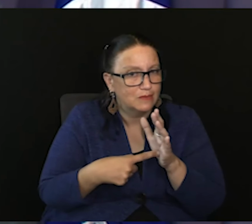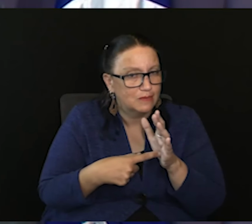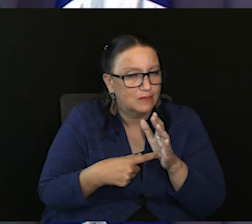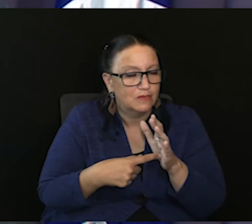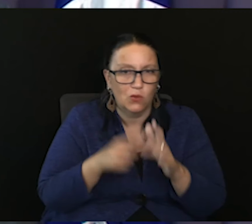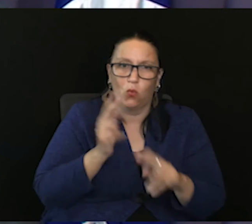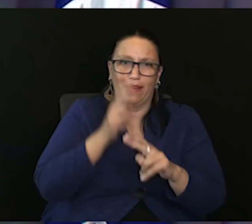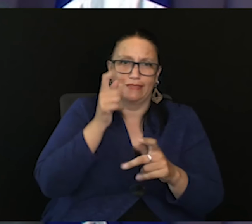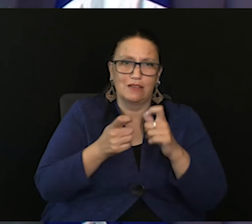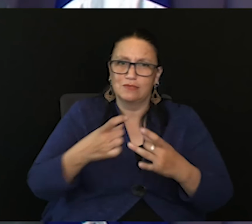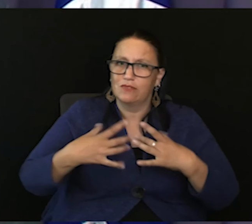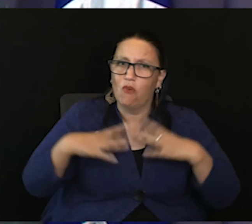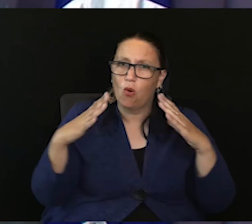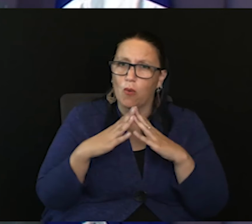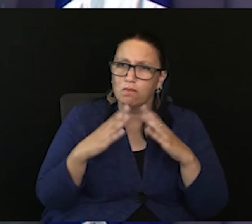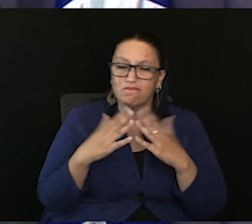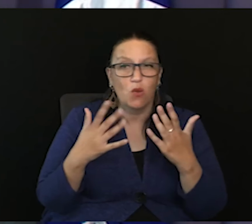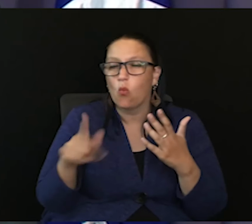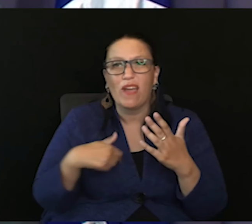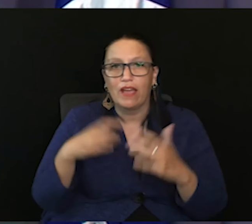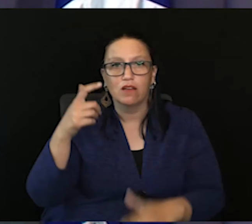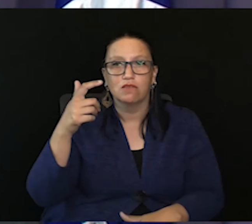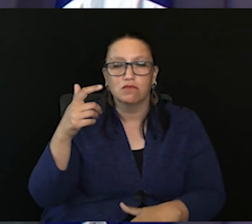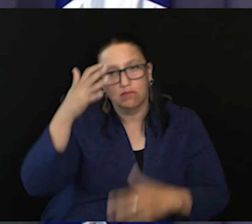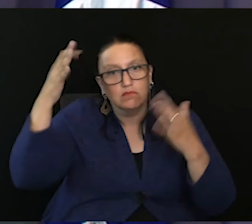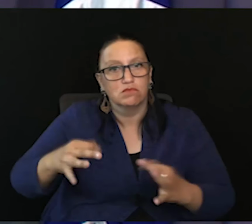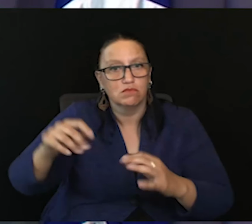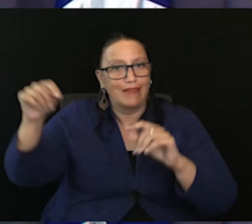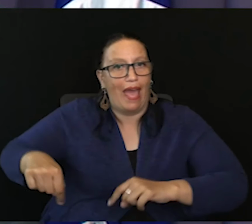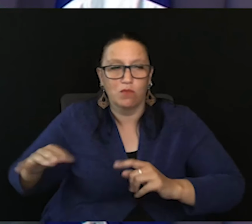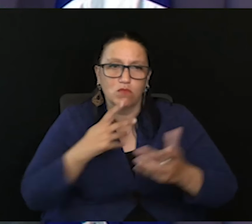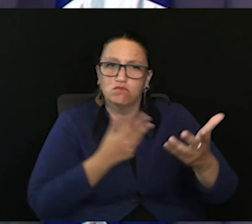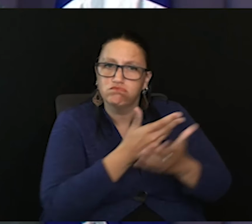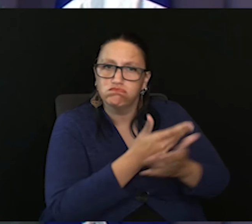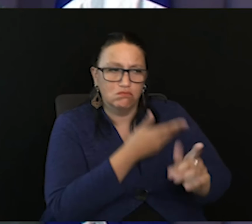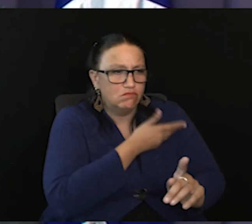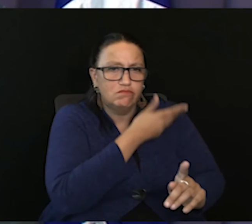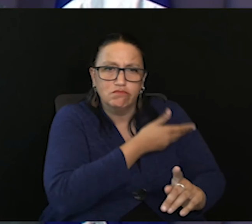and that was an ongoing discussion. So there was no sort of trigger moment other